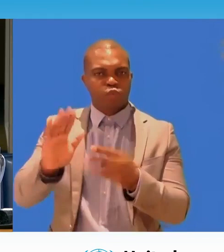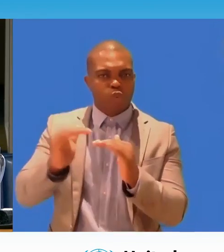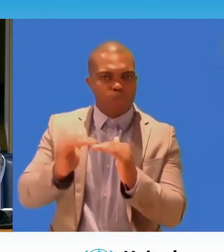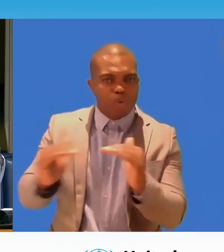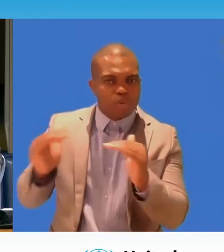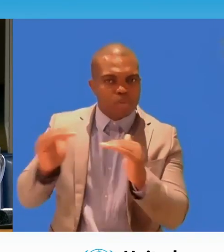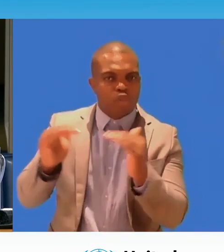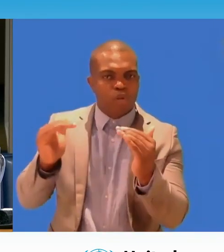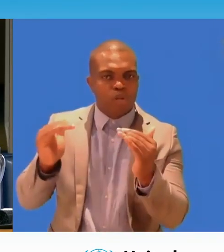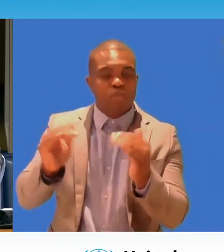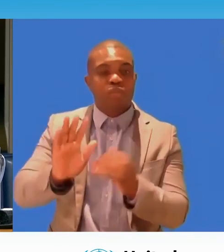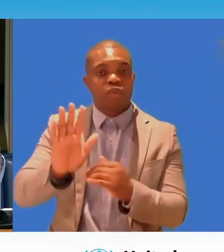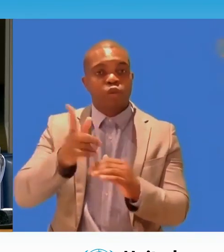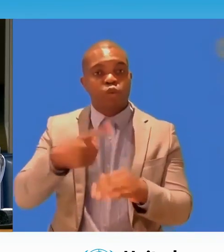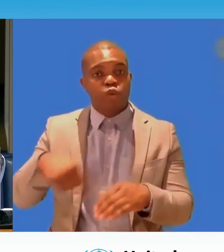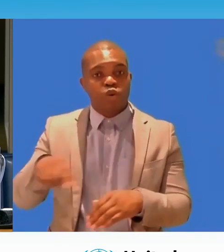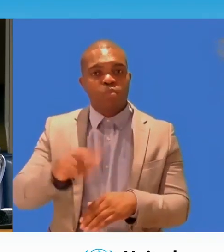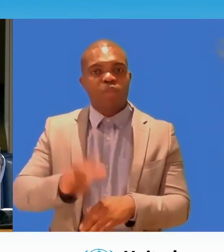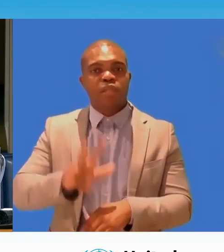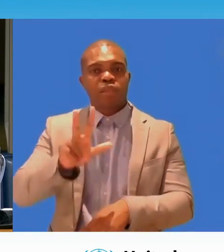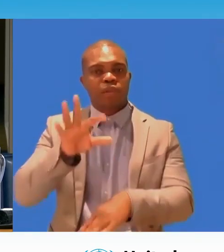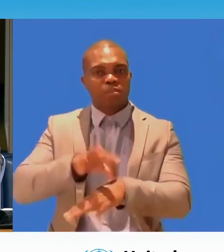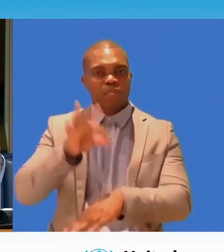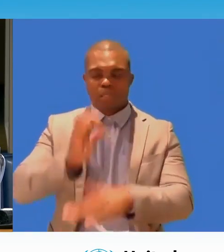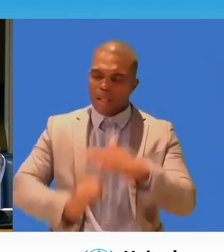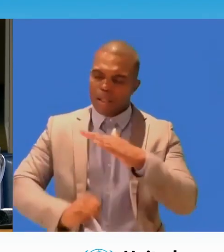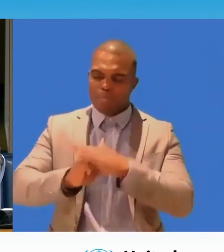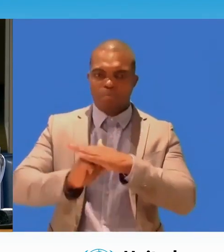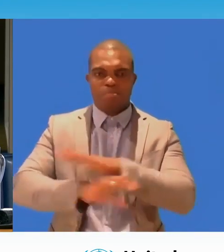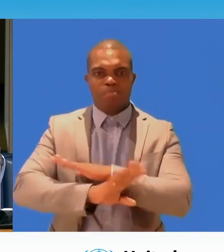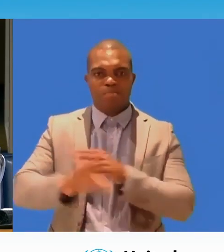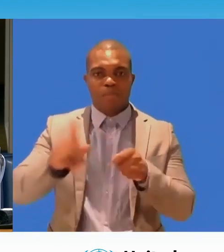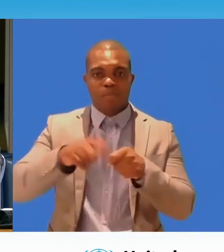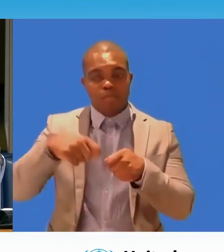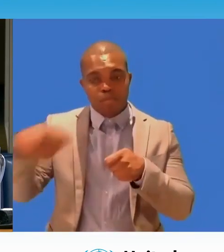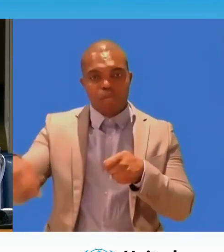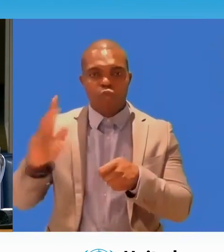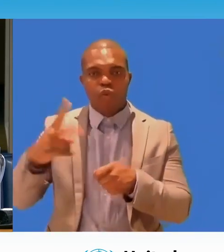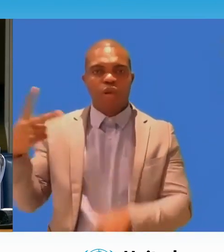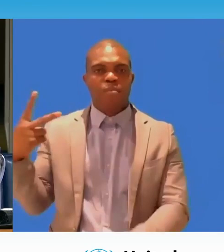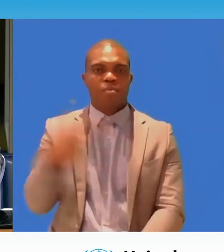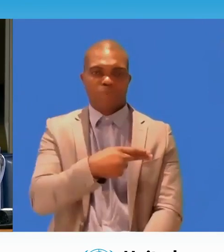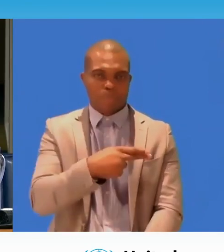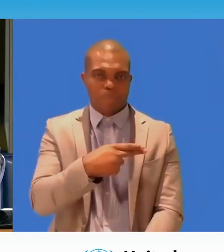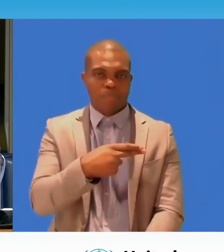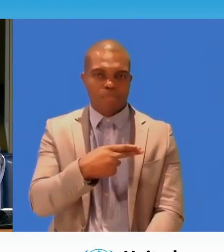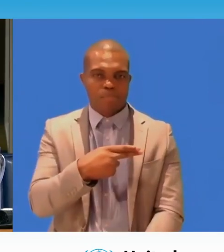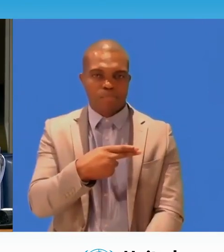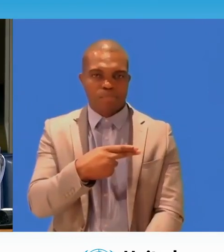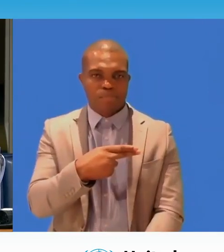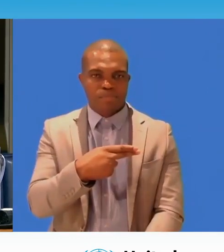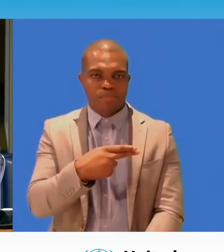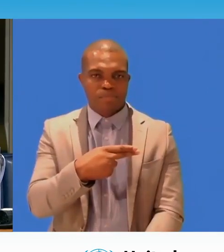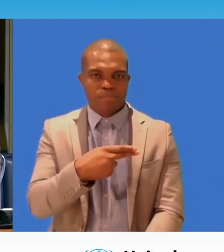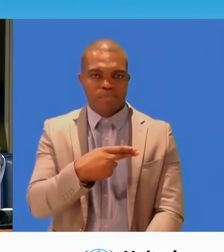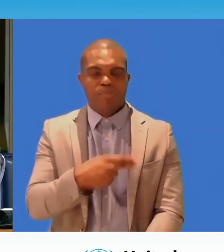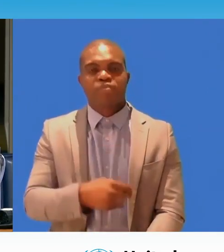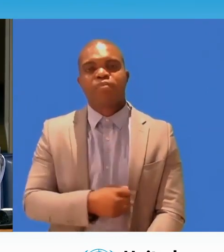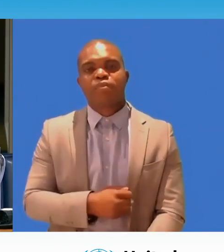shall be strictly limited to no longer than two minutes with no exceptions to Kickstart this